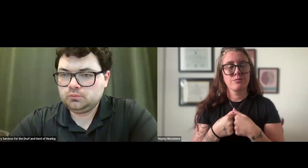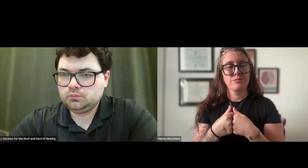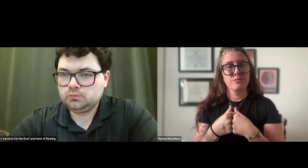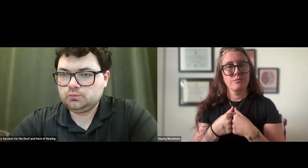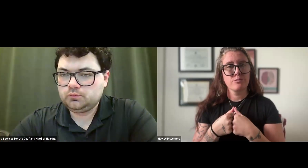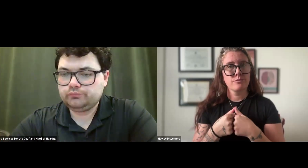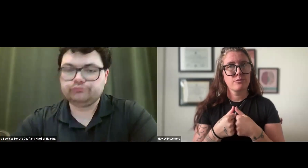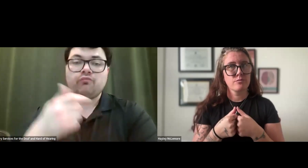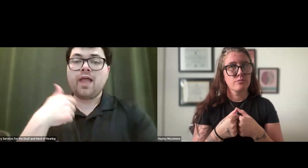All right, well.